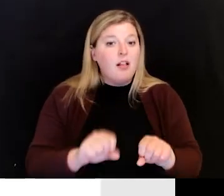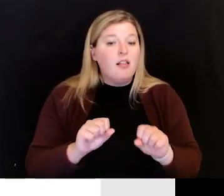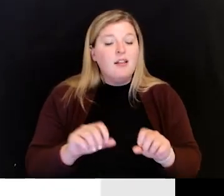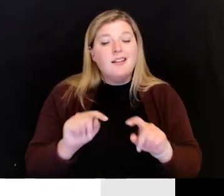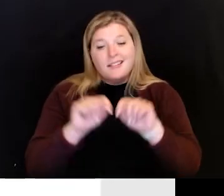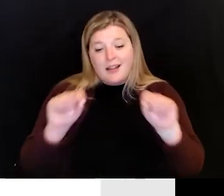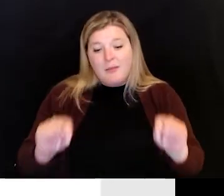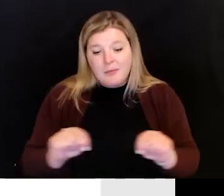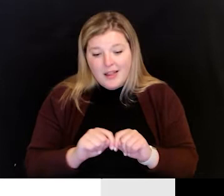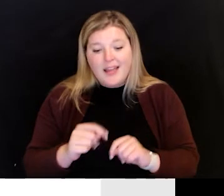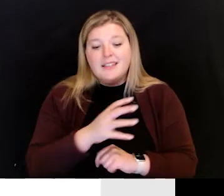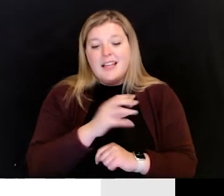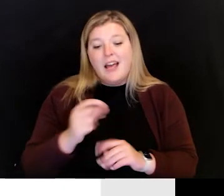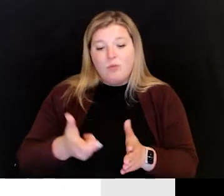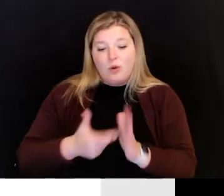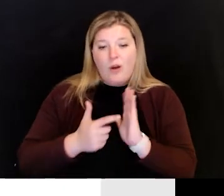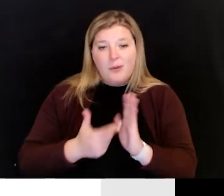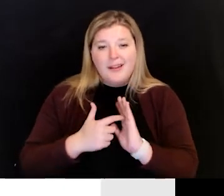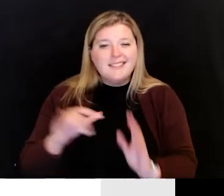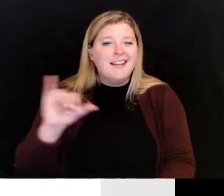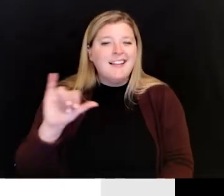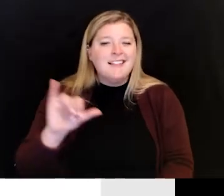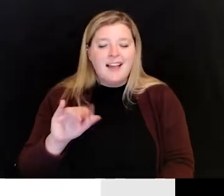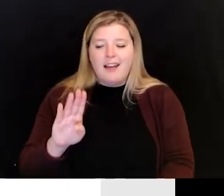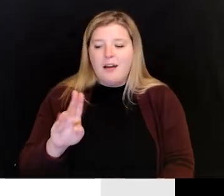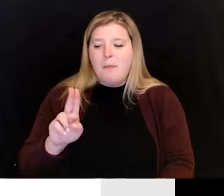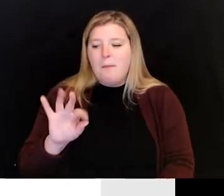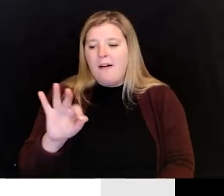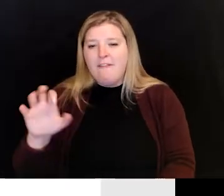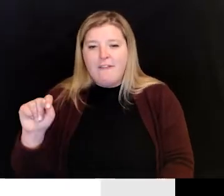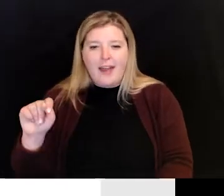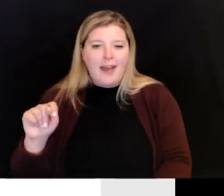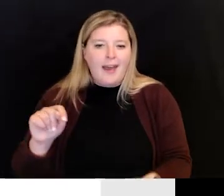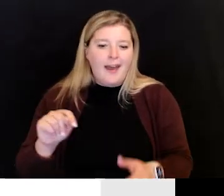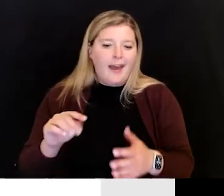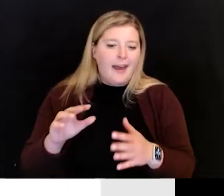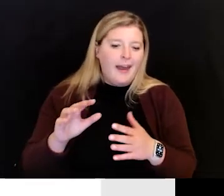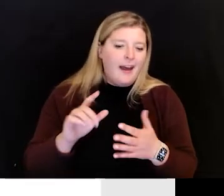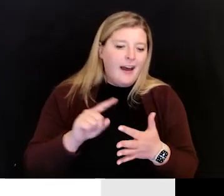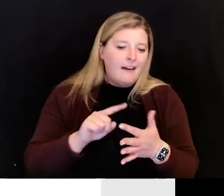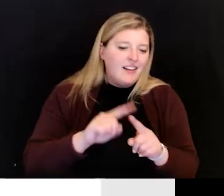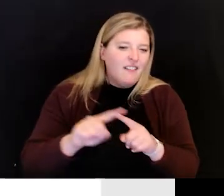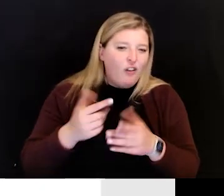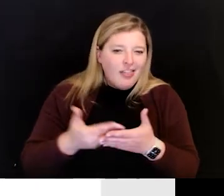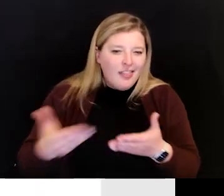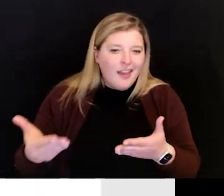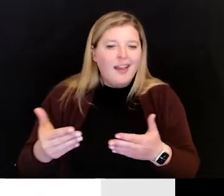essentially a buffet of features and designs that we know are accessible